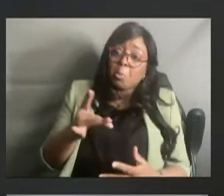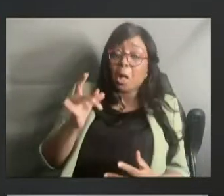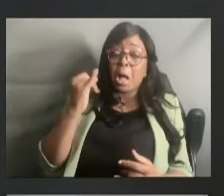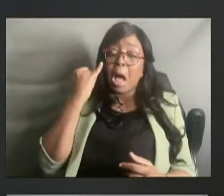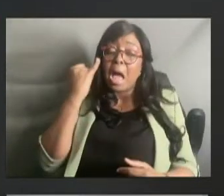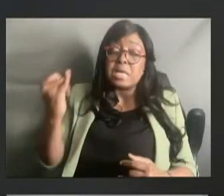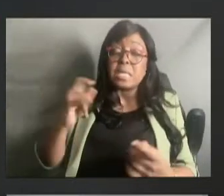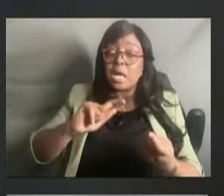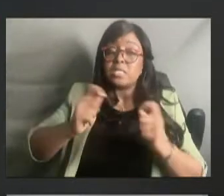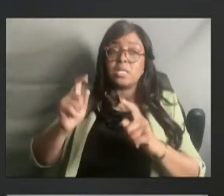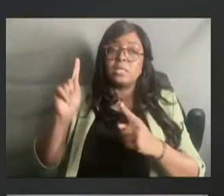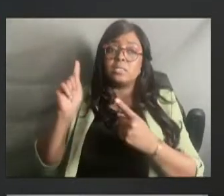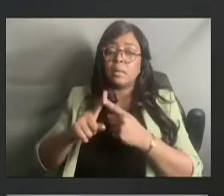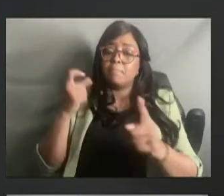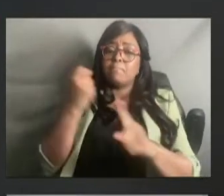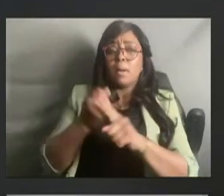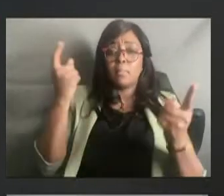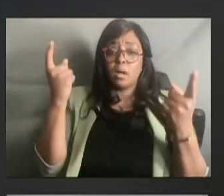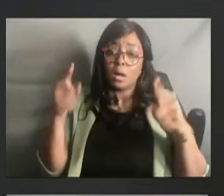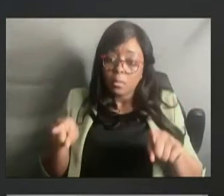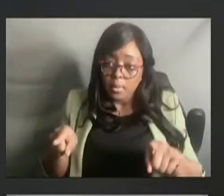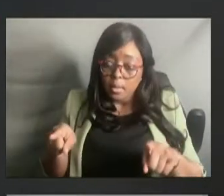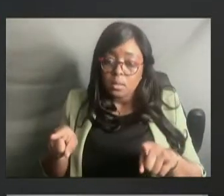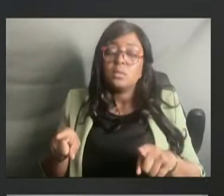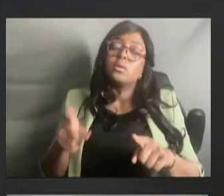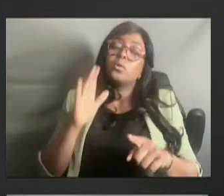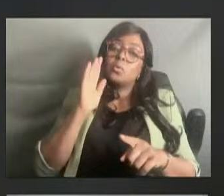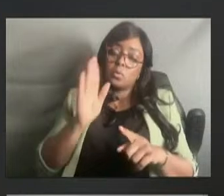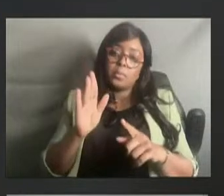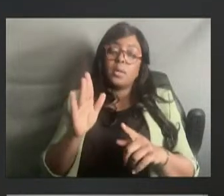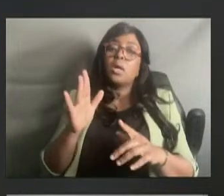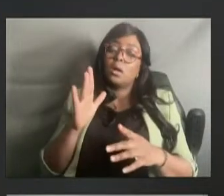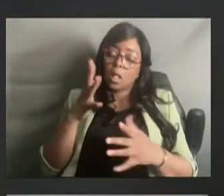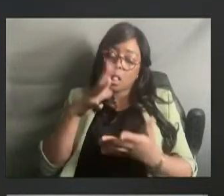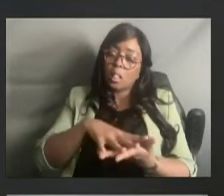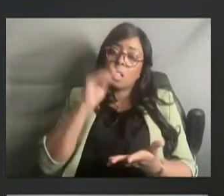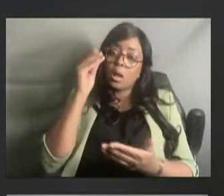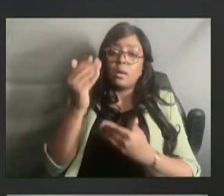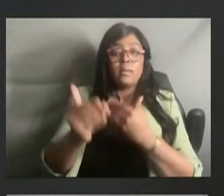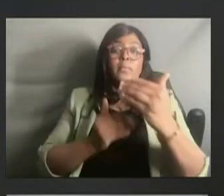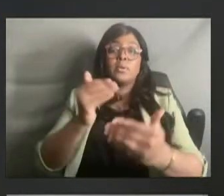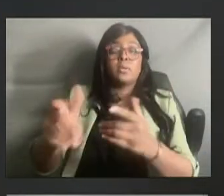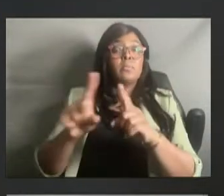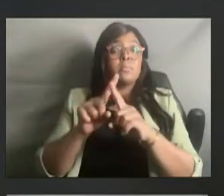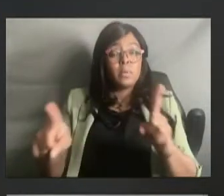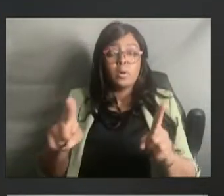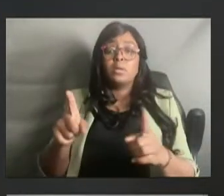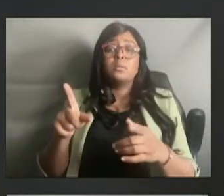Lots of people love the idea of change until change shows up at